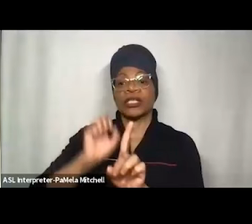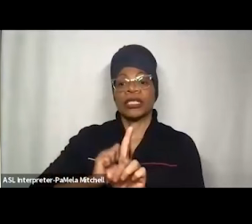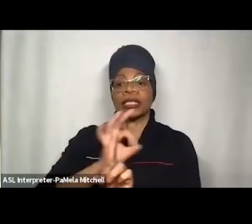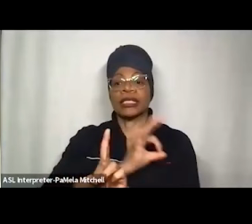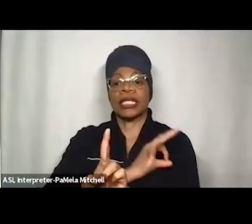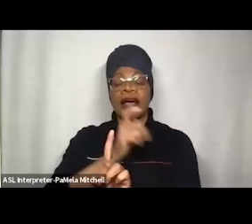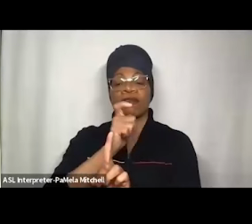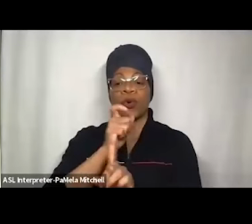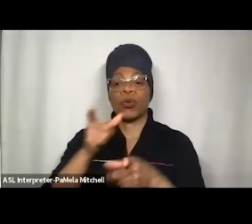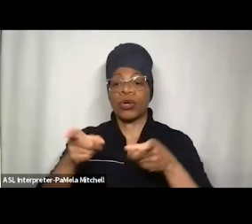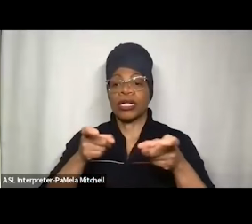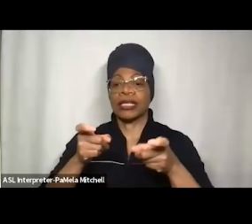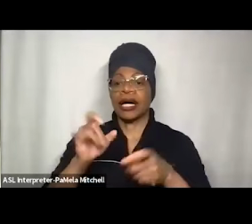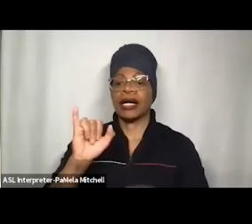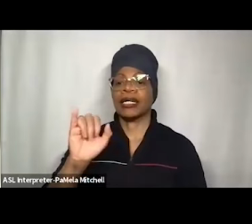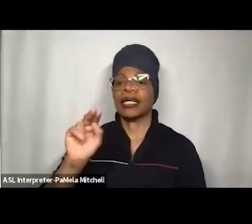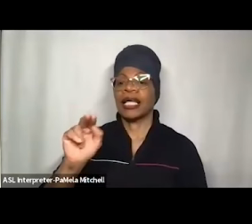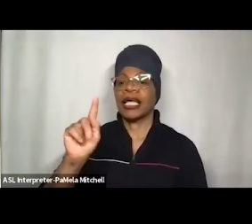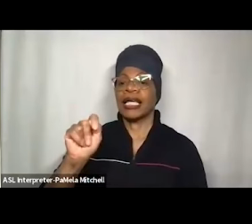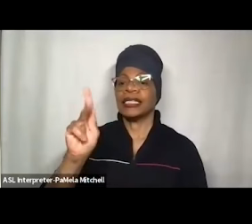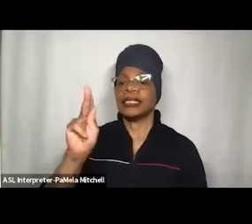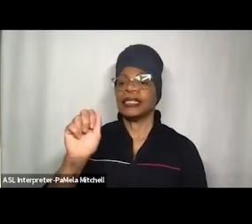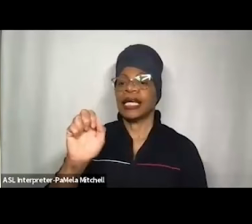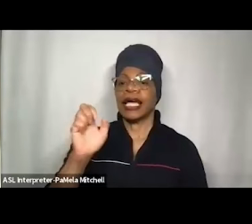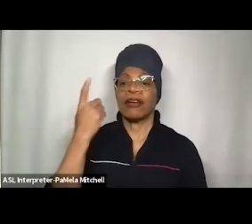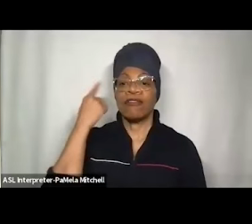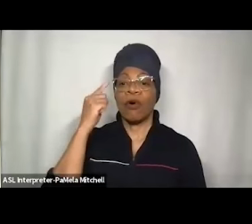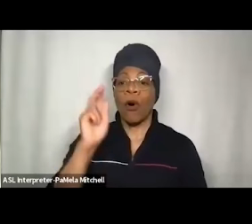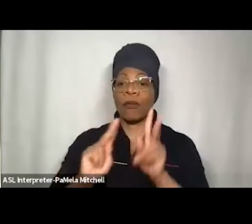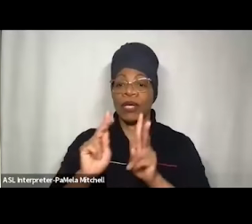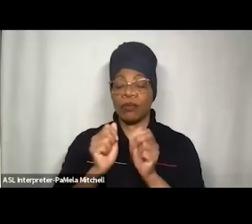for persons with opioid use disorders, who can flag people